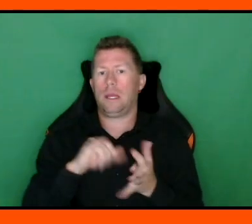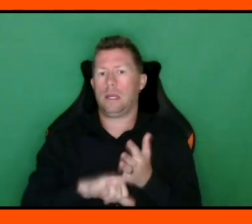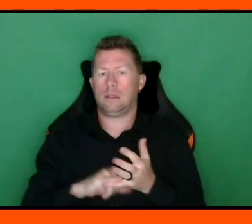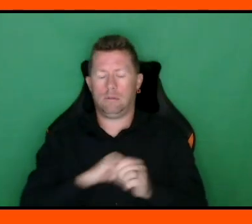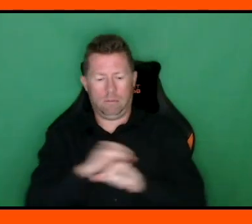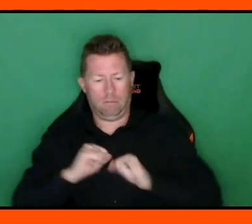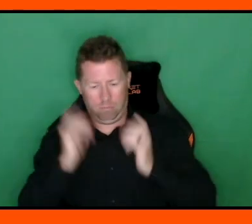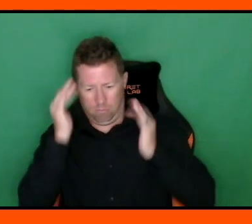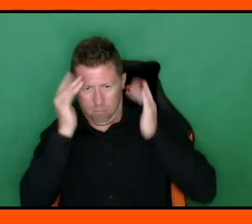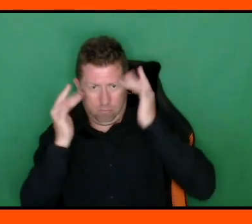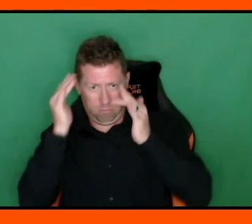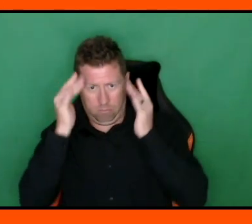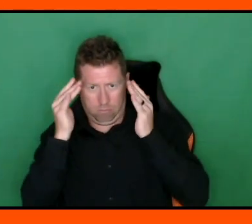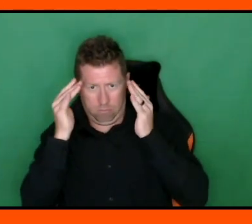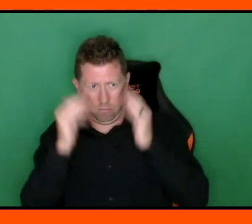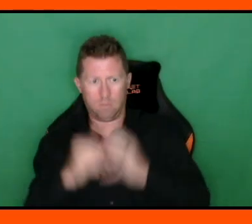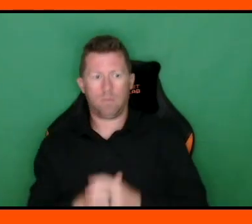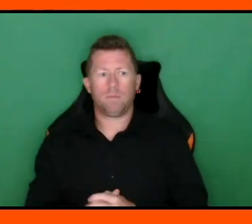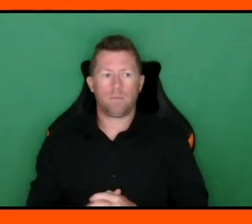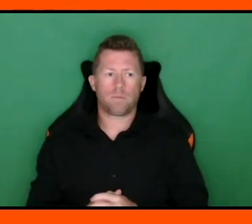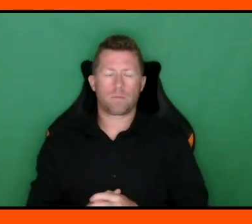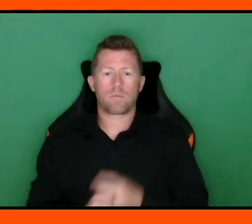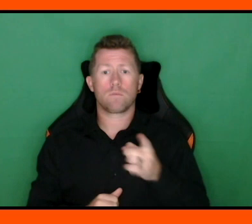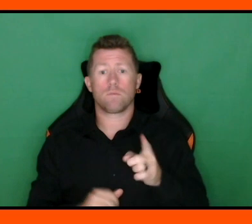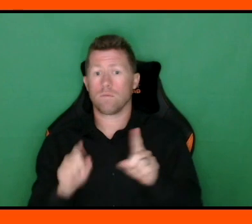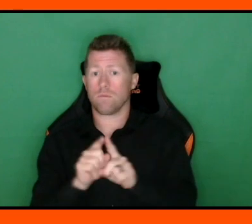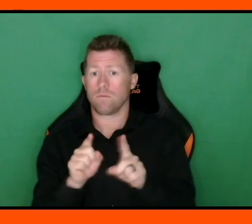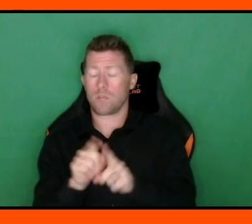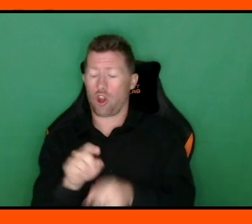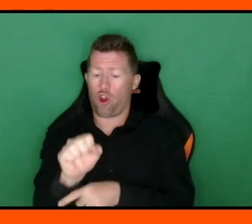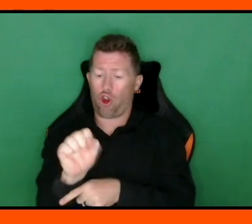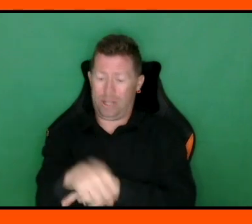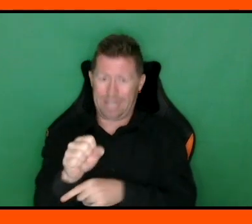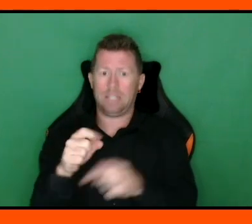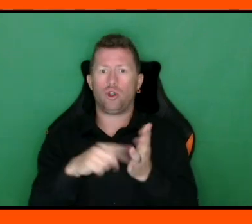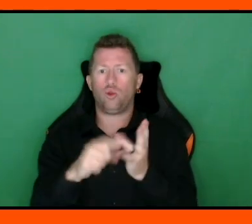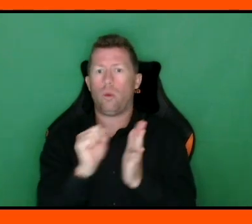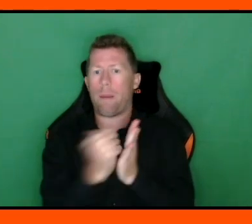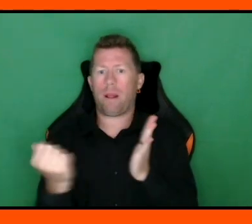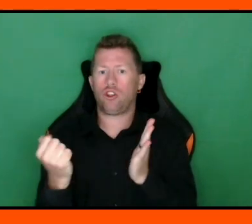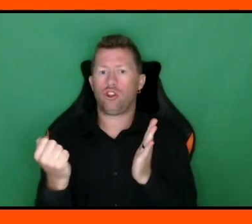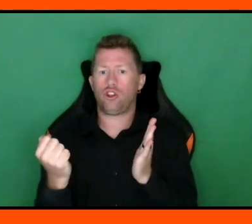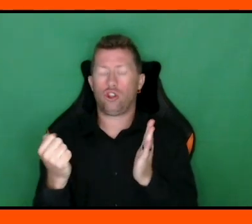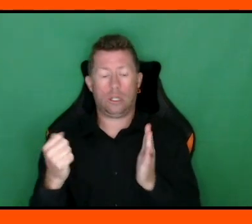Consent to publish, you have the option to let the ABS publish your submission at the end of the phase 1 review.